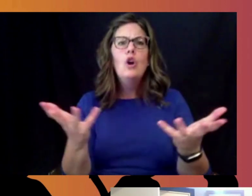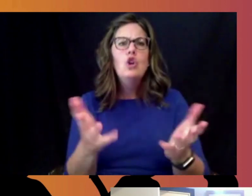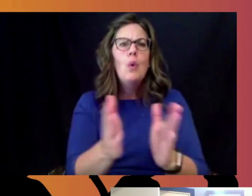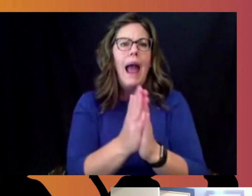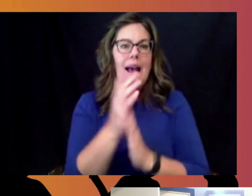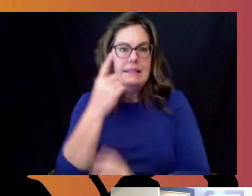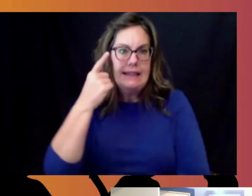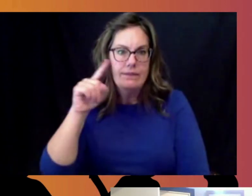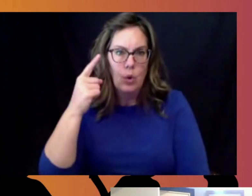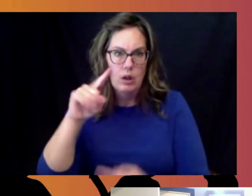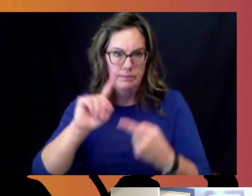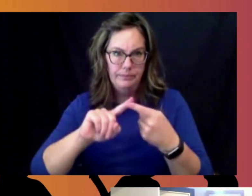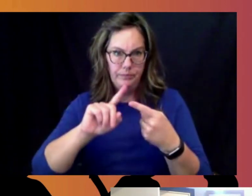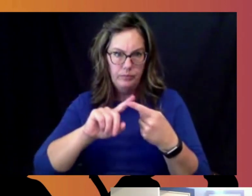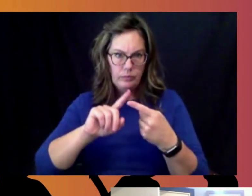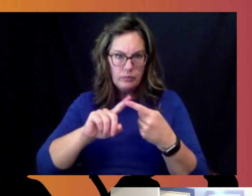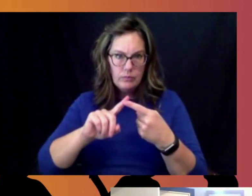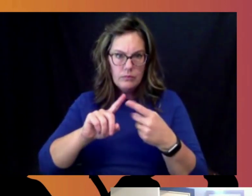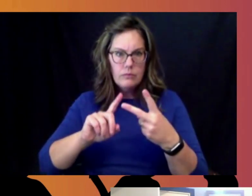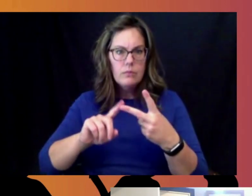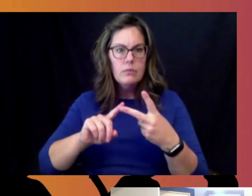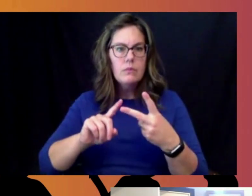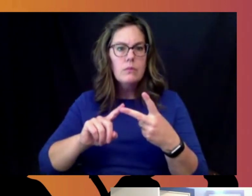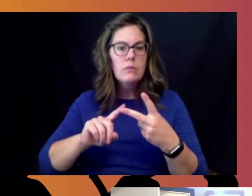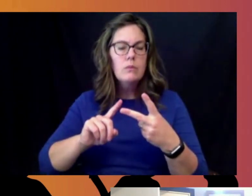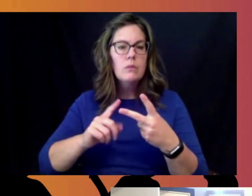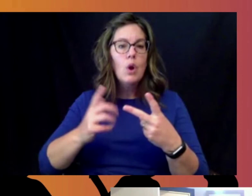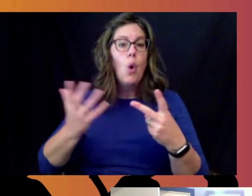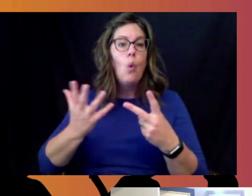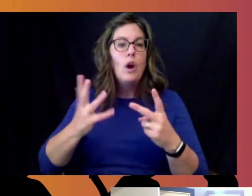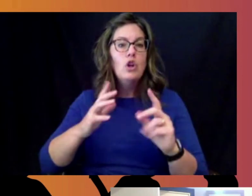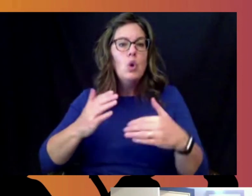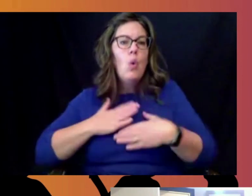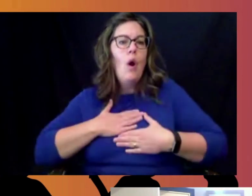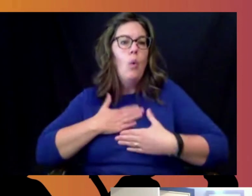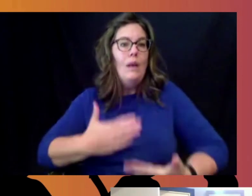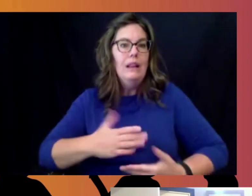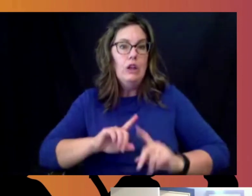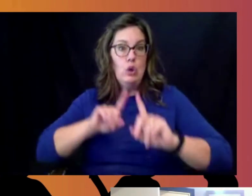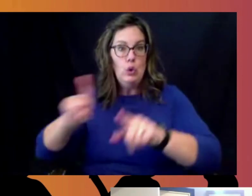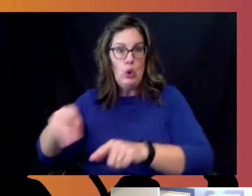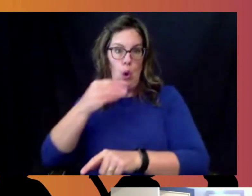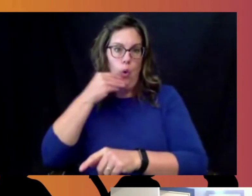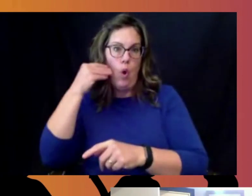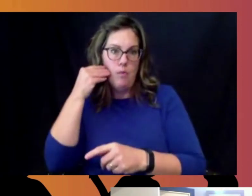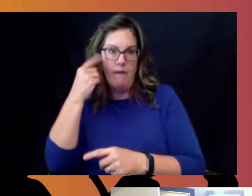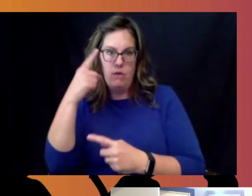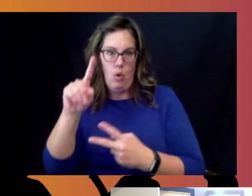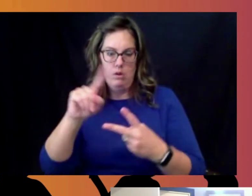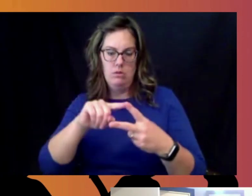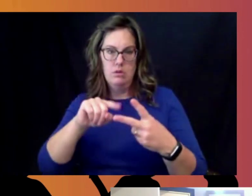what is the thing that you are willing to go home for once you're given it so um we had a number of